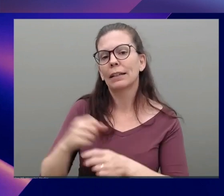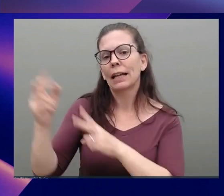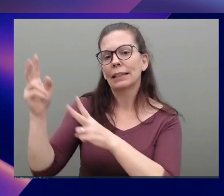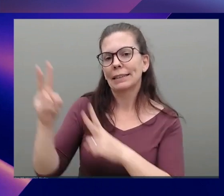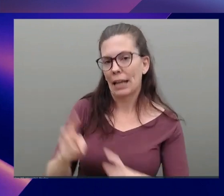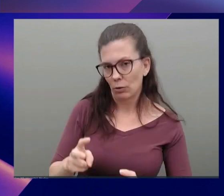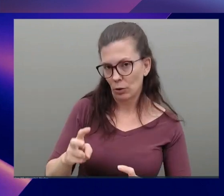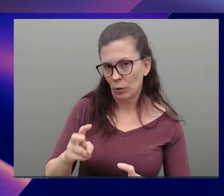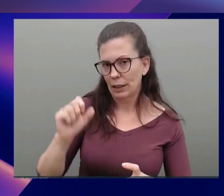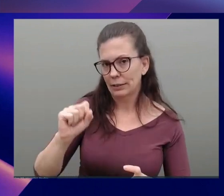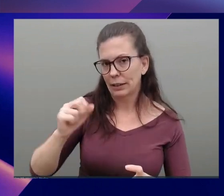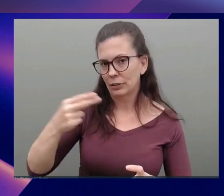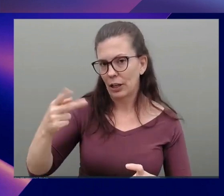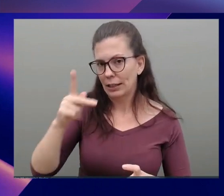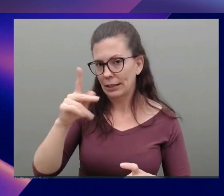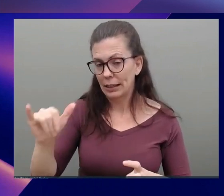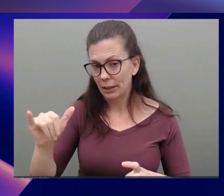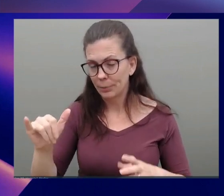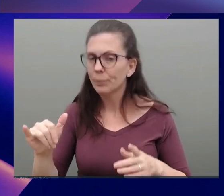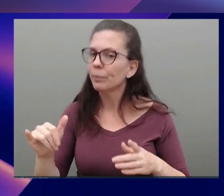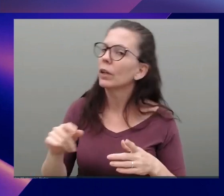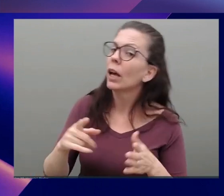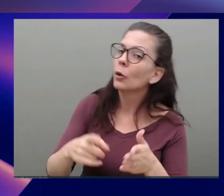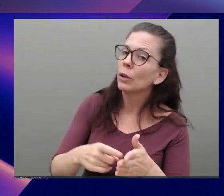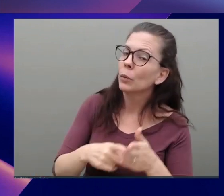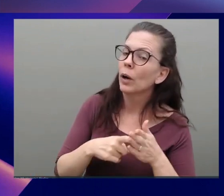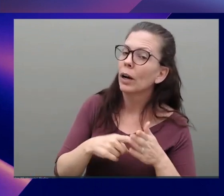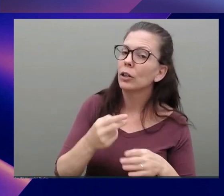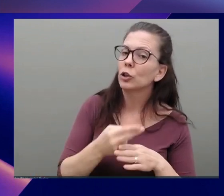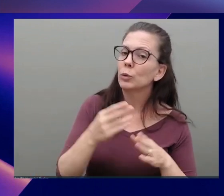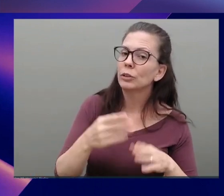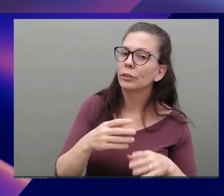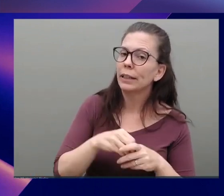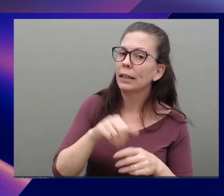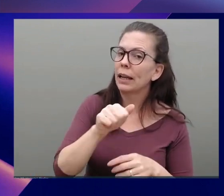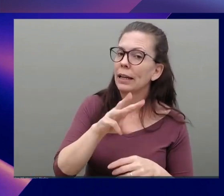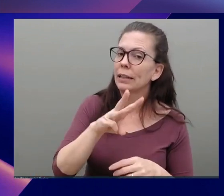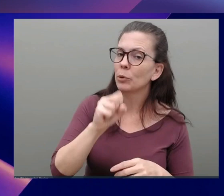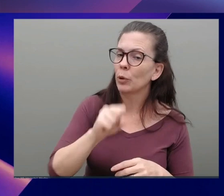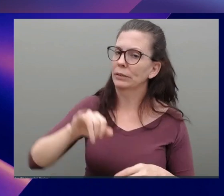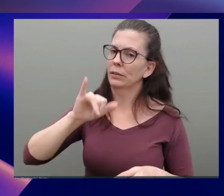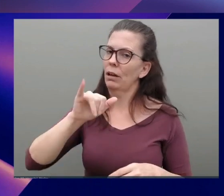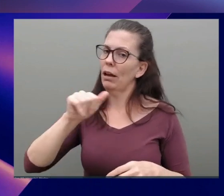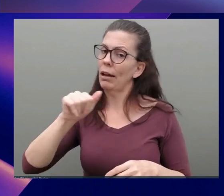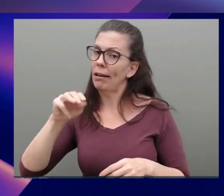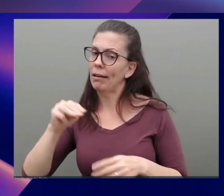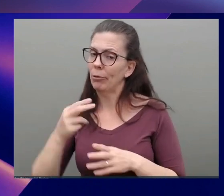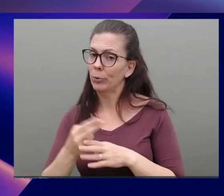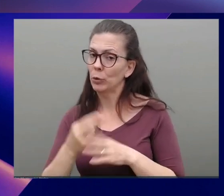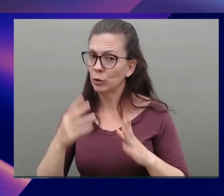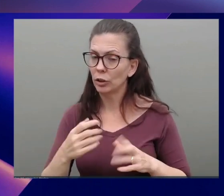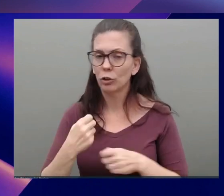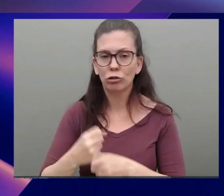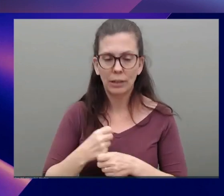It requires a user in the AWS account, an IAM user created, so that part is okay.